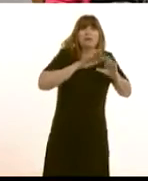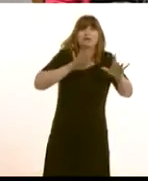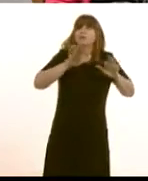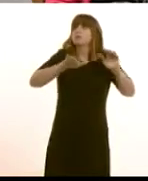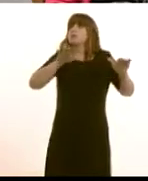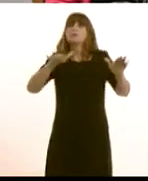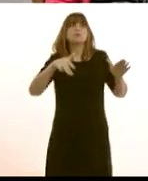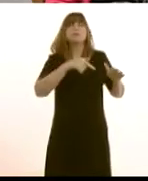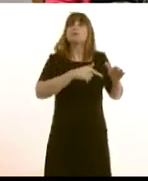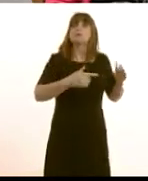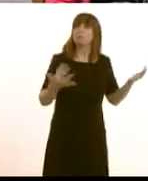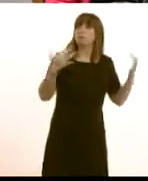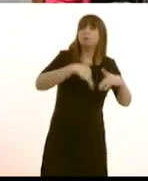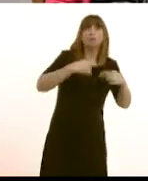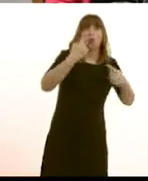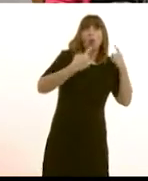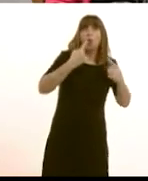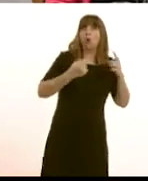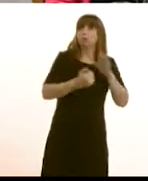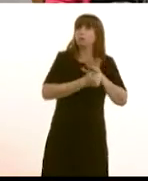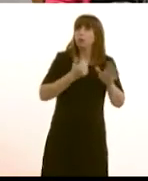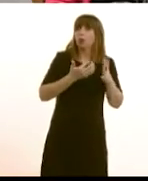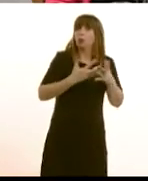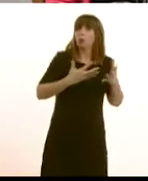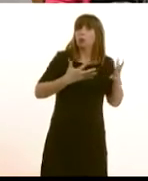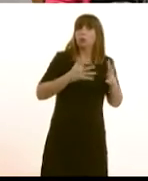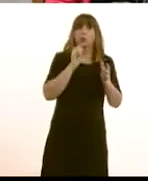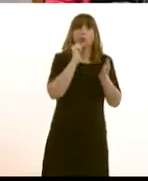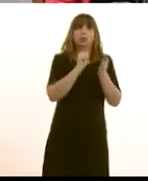of the opportunities through the local and regional press, through websites, social media,